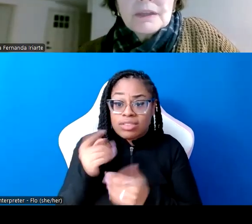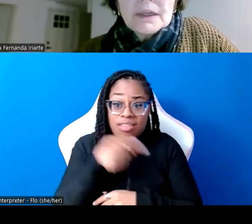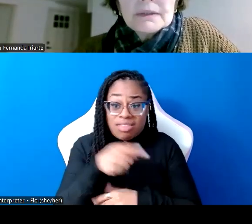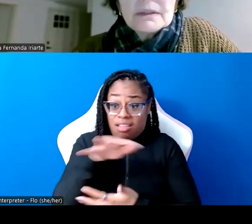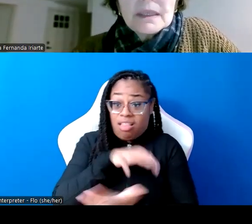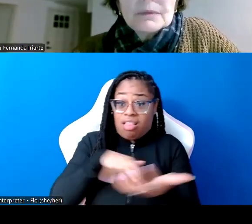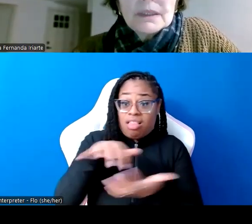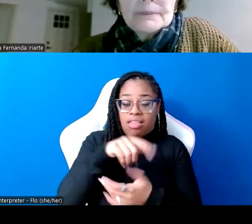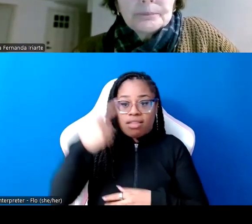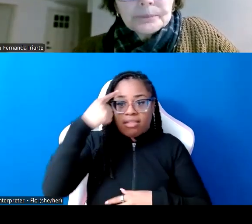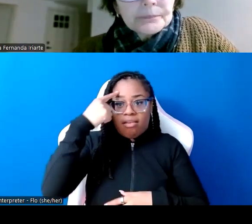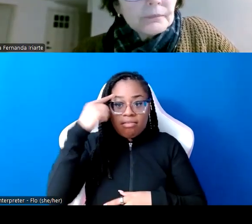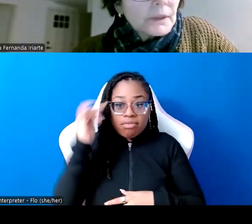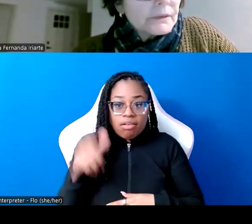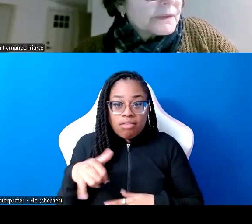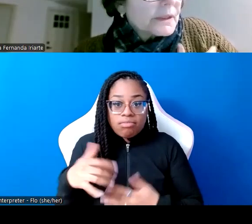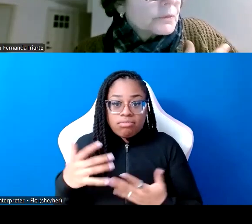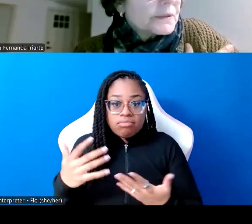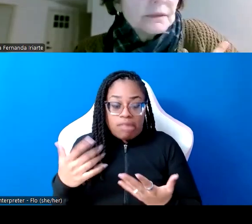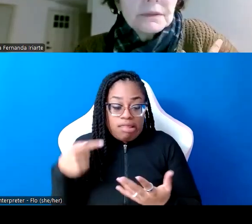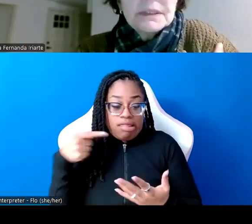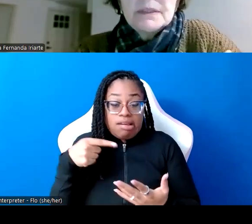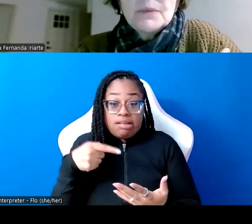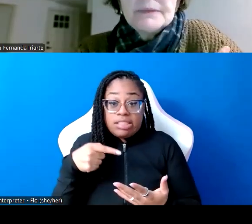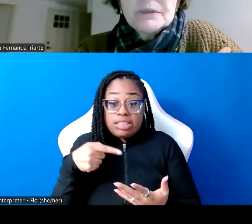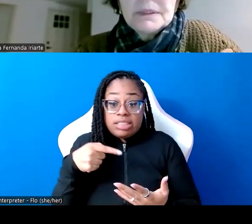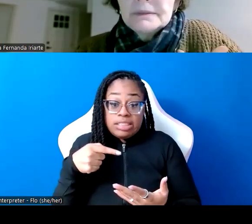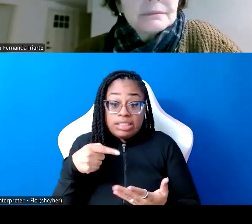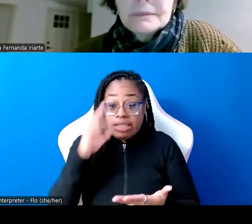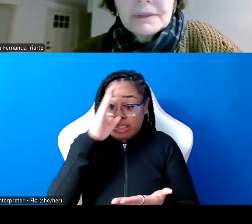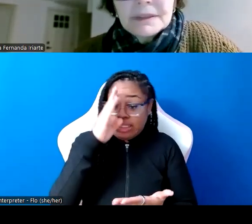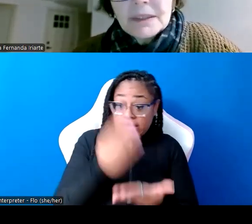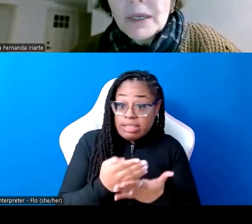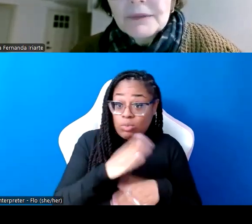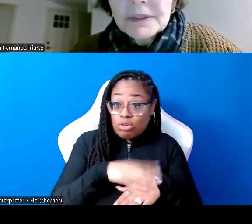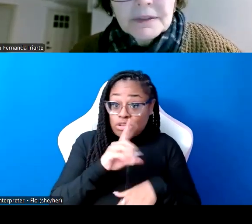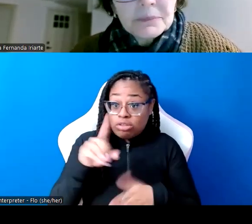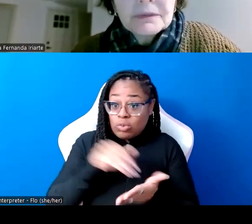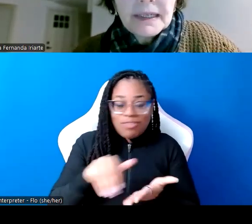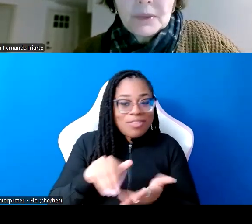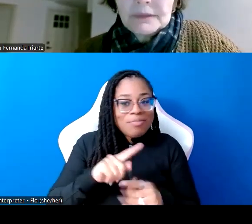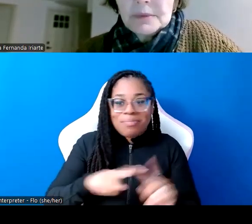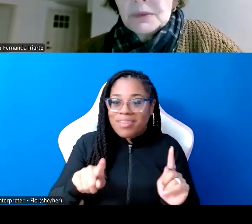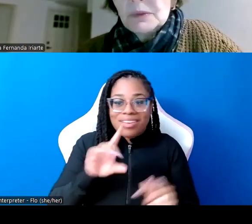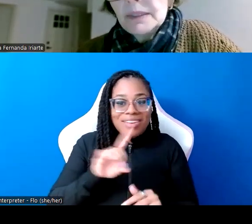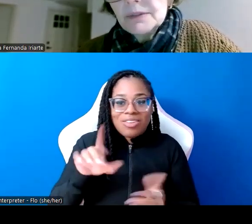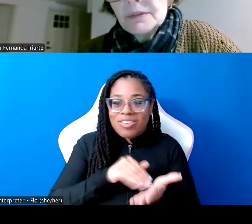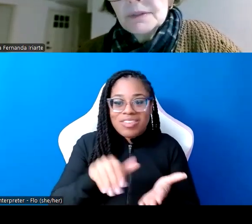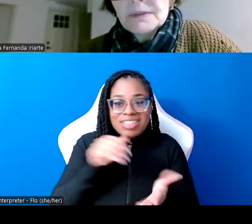They thought that the son was on the DD waiver, but the DD waiver doesn't provide waiver personal care services.